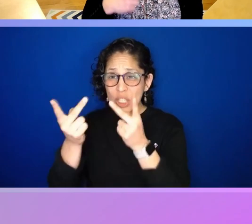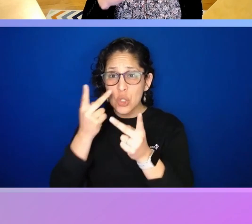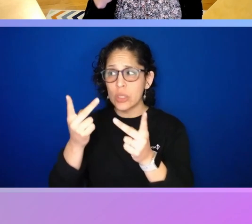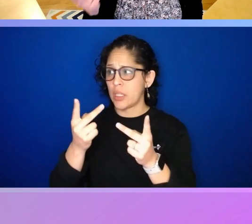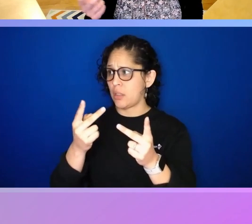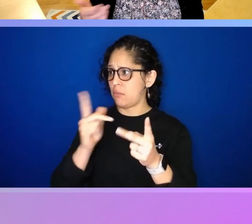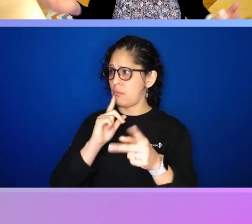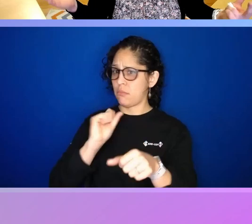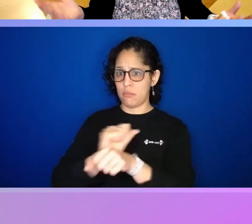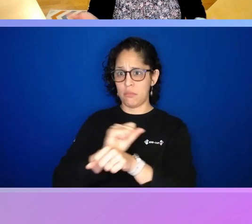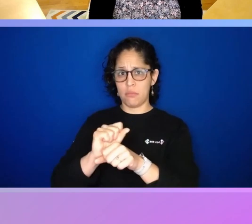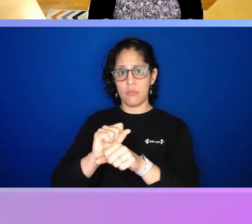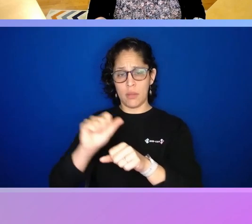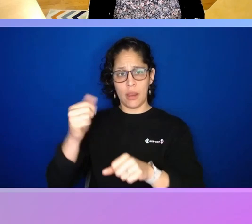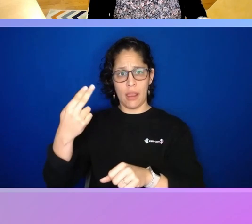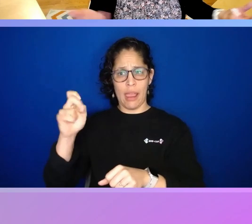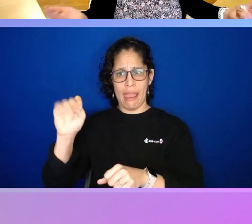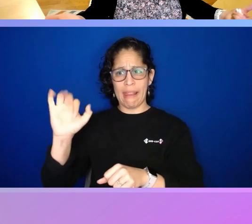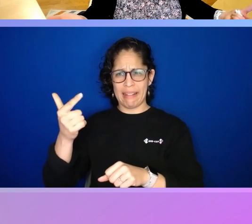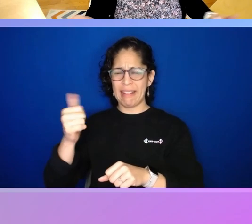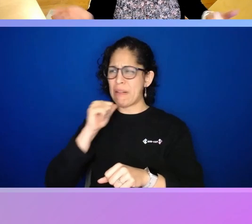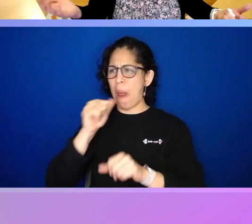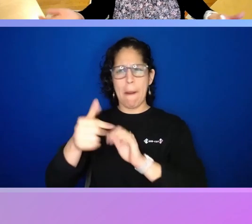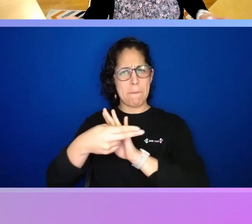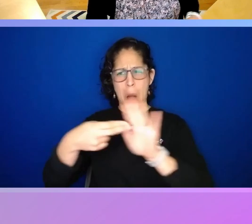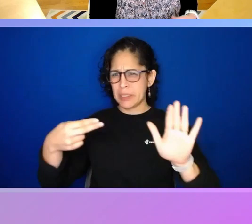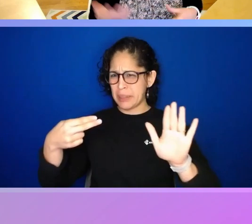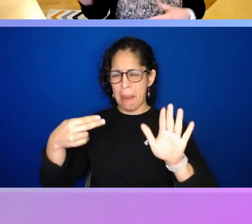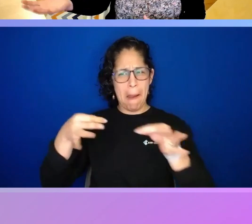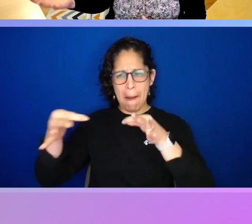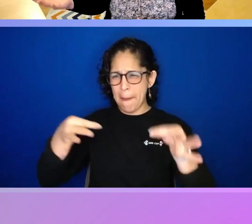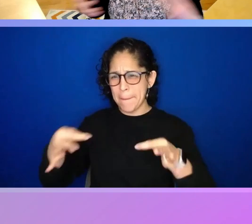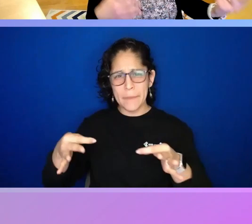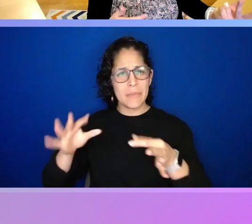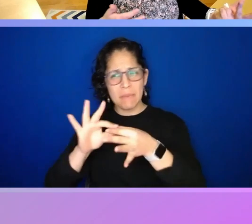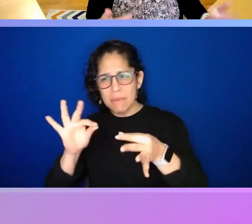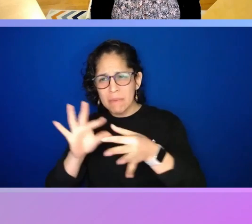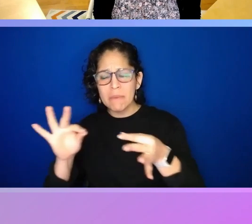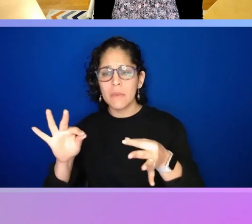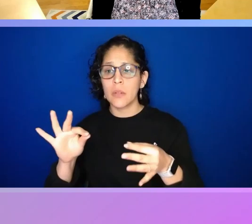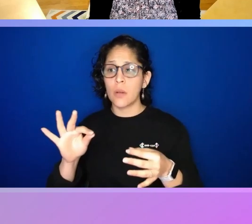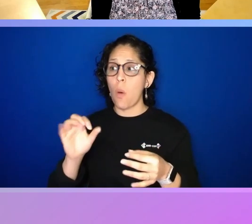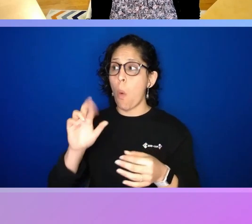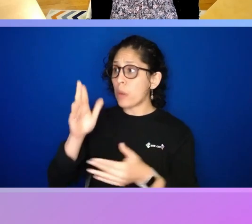So he said to our client, and I am paraphrasing, as a screen reader user, I choose to can always ignore or skip